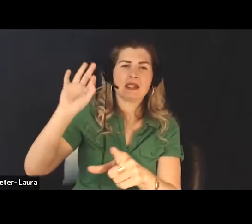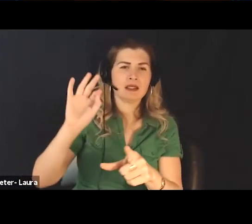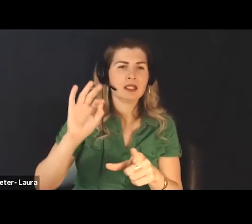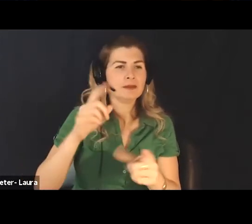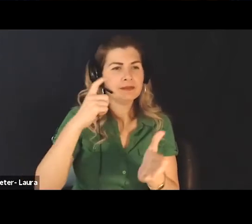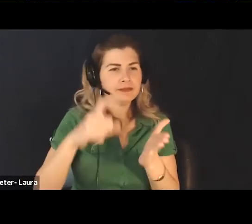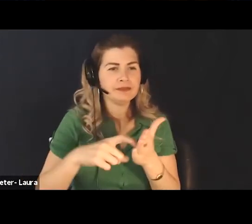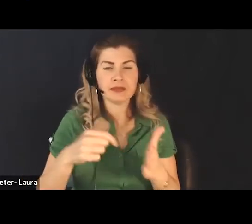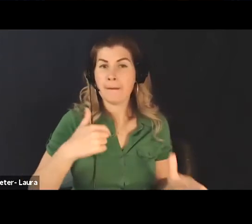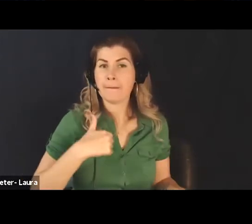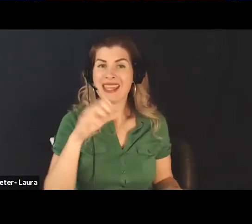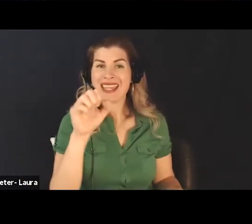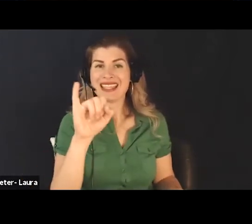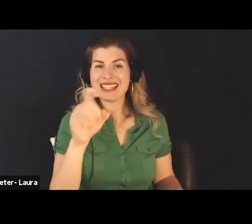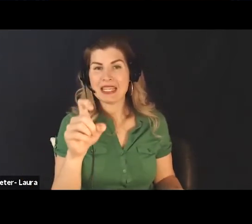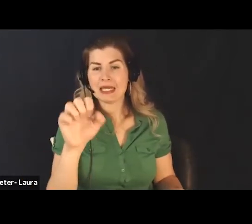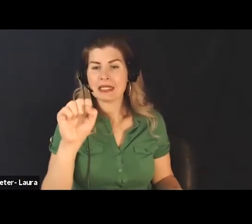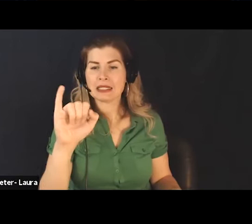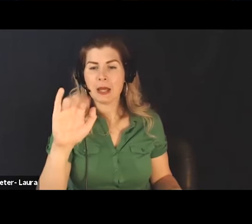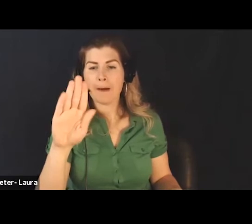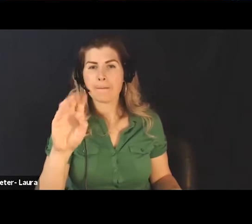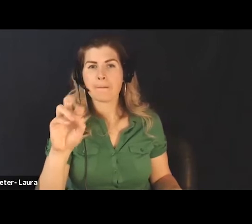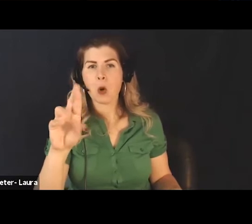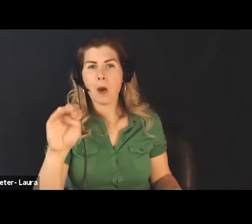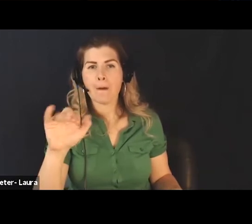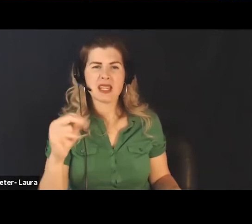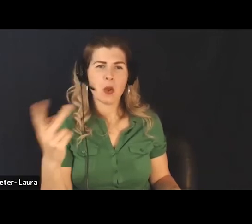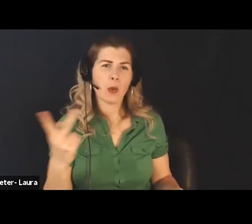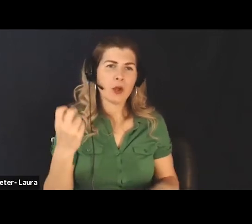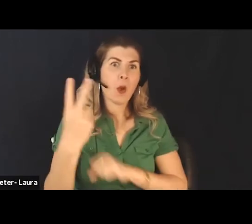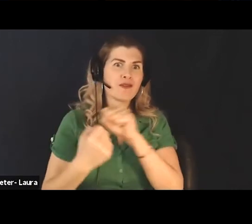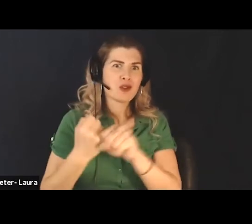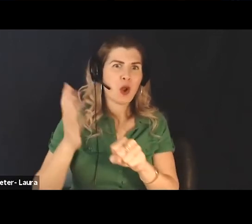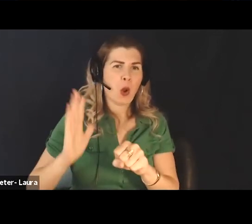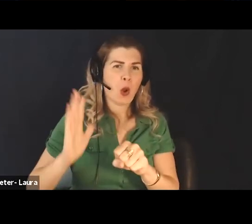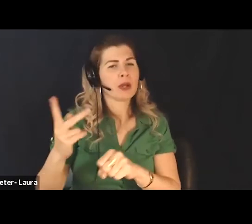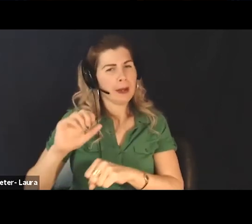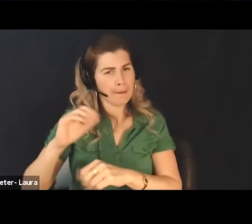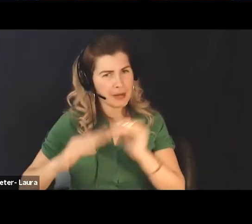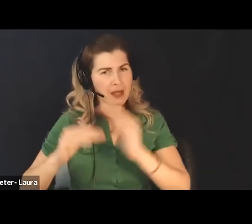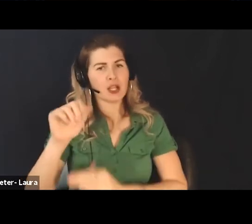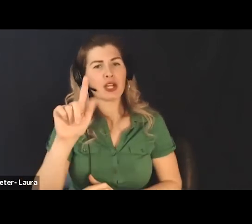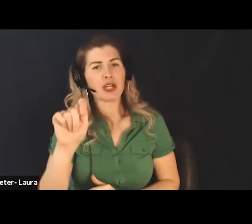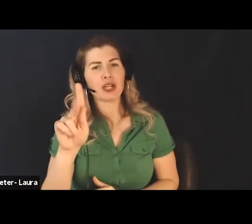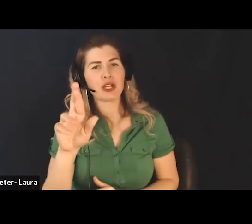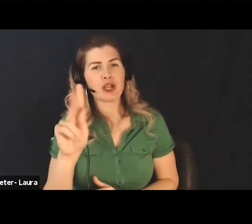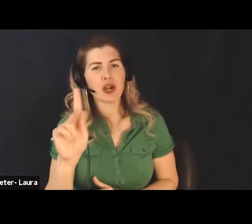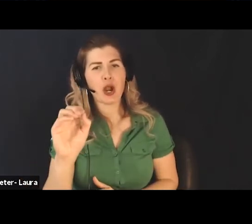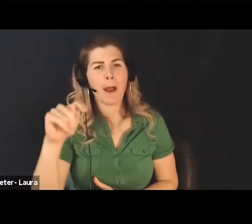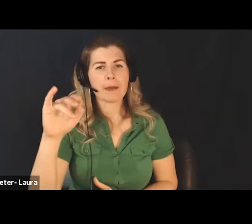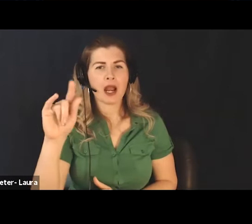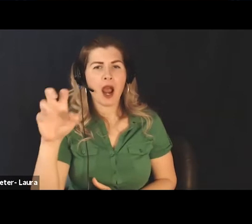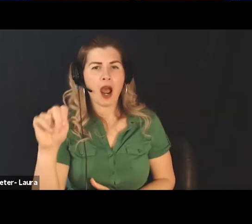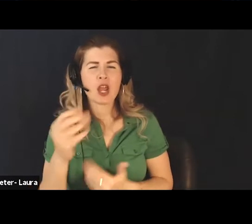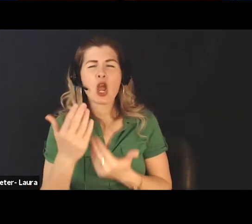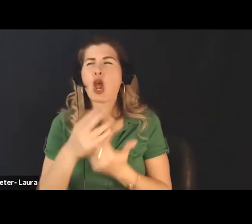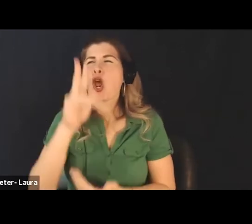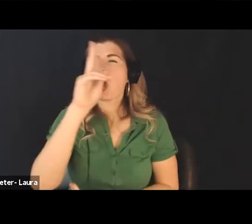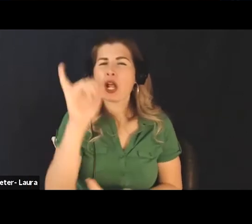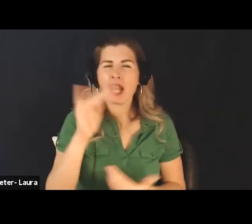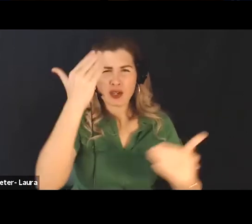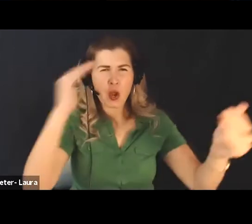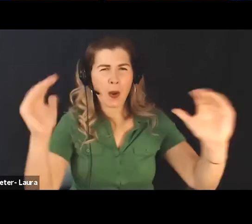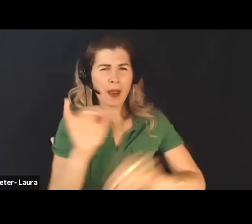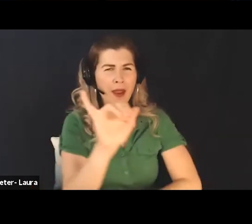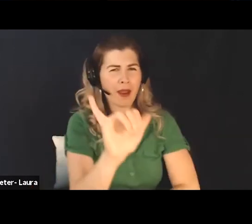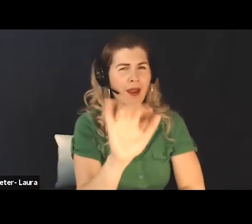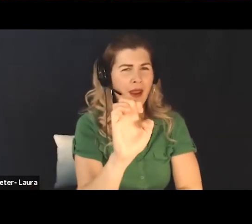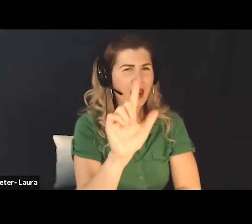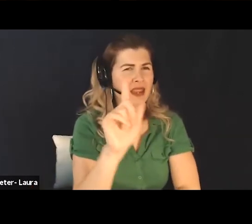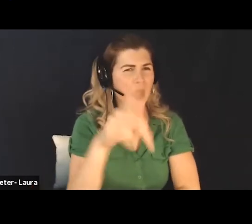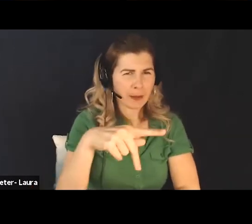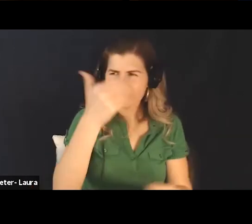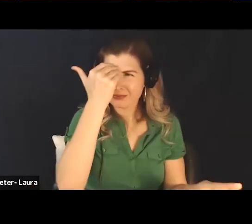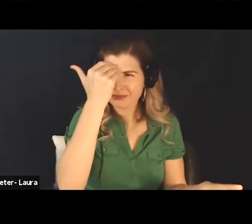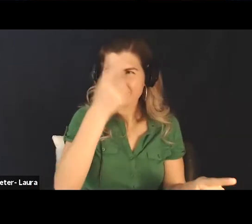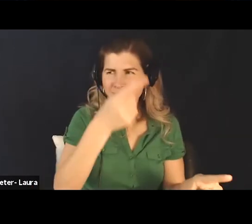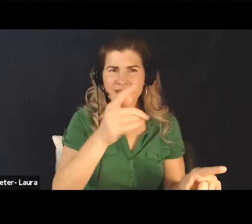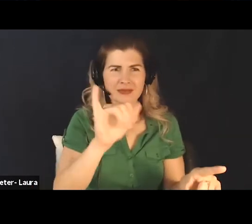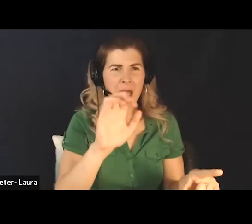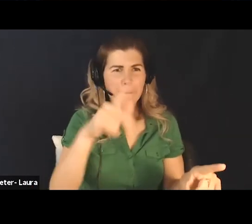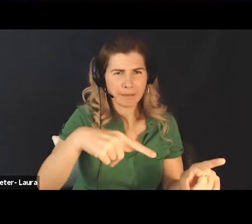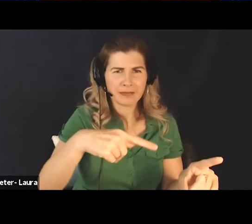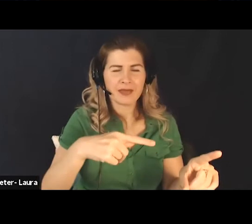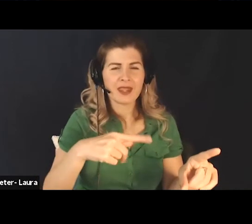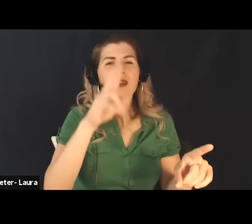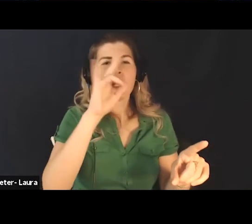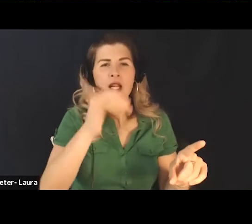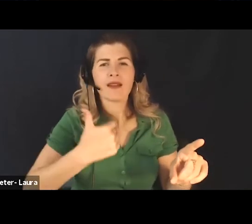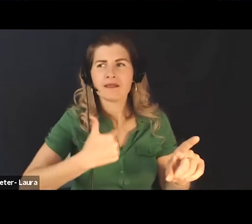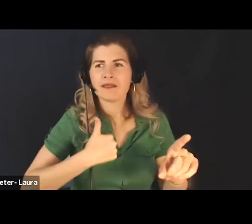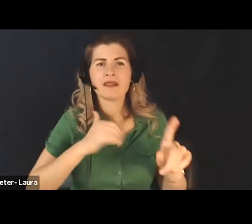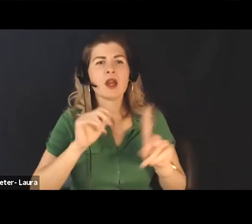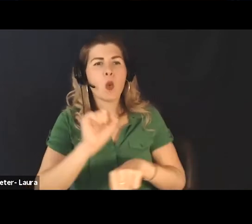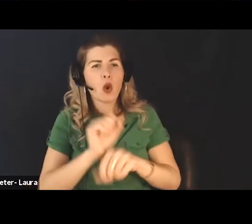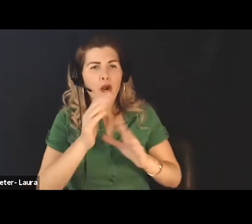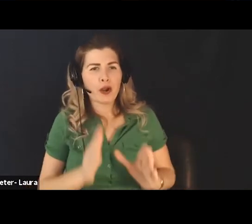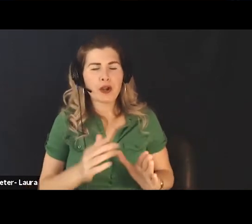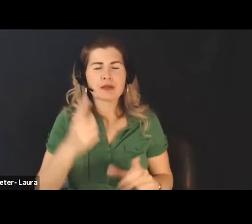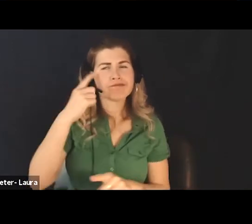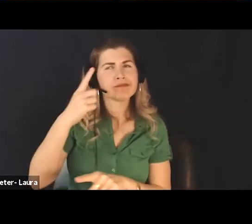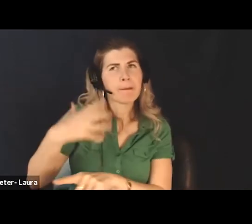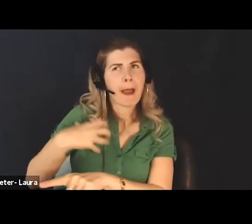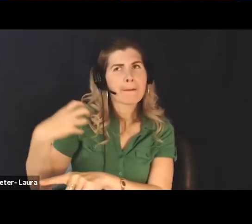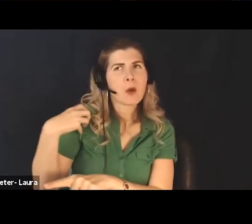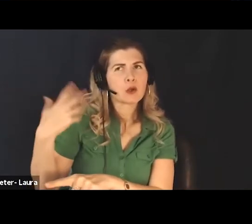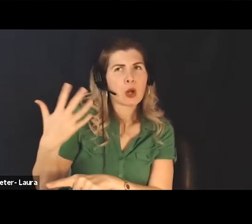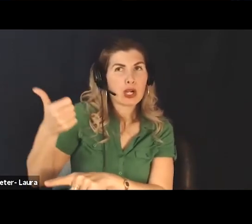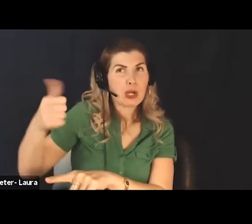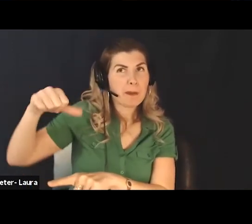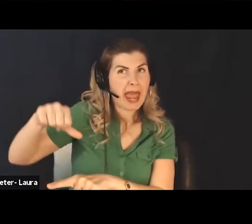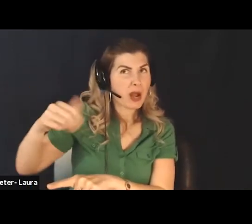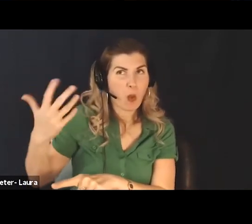And so, six Silberman and I back in 2009 12 years ago now. We built a system culture Coptic con that is kind of like Yelp for employers, we just insert, we have a, we have a database of reviews that workers write about employers.